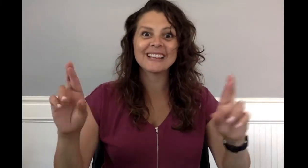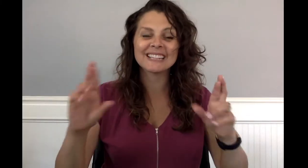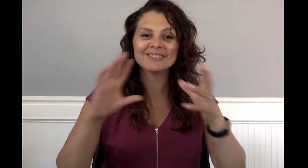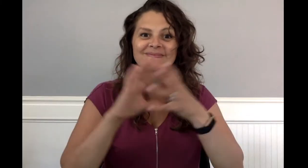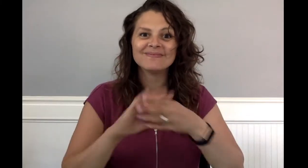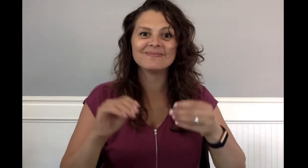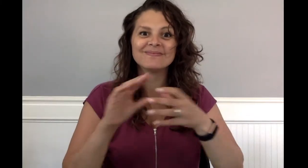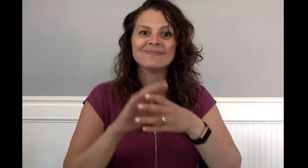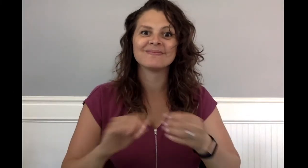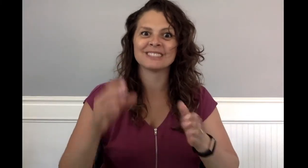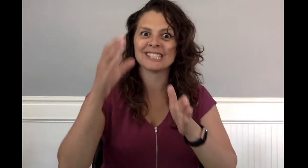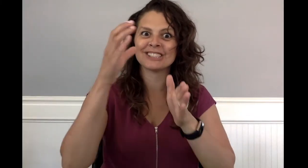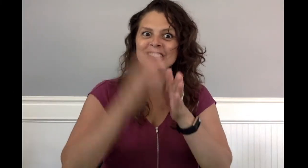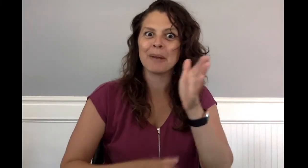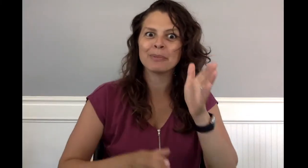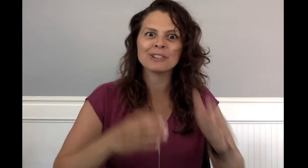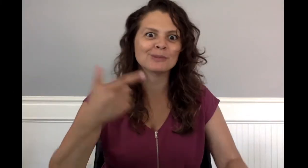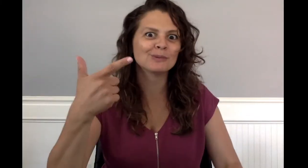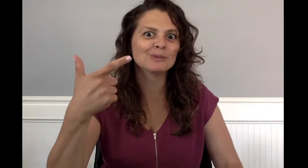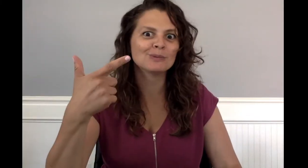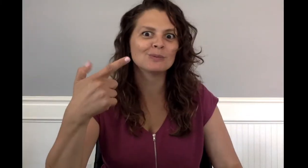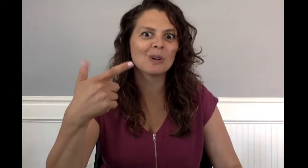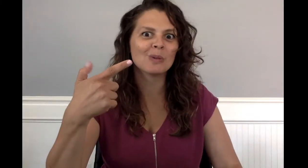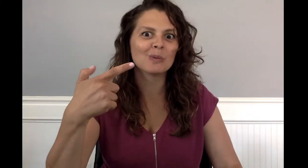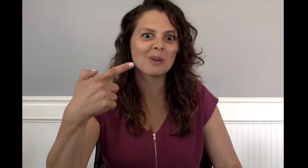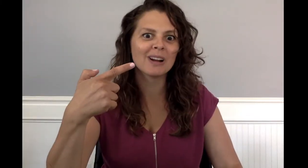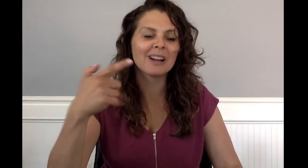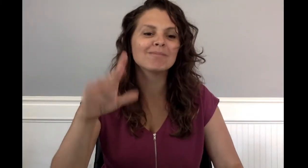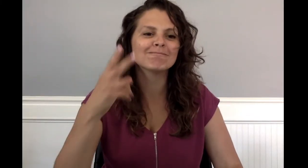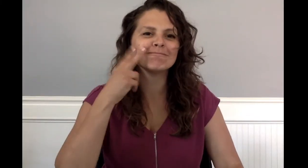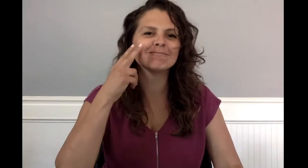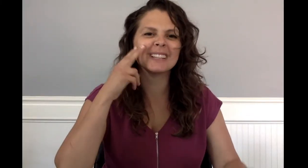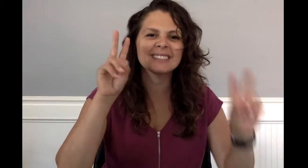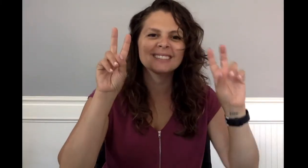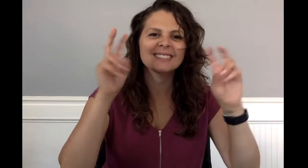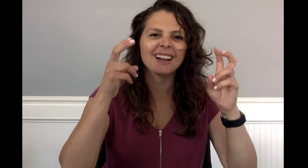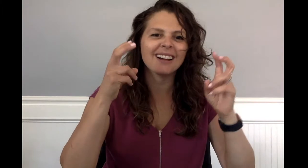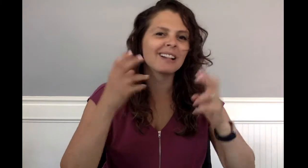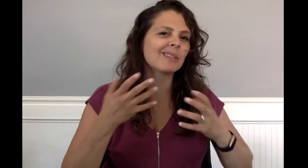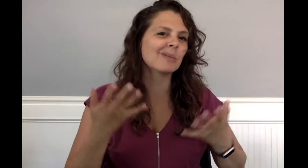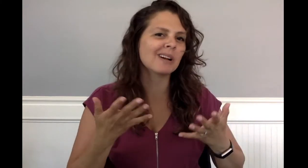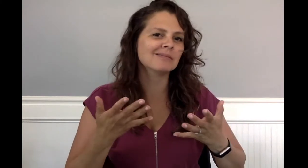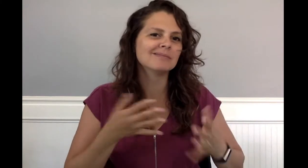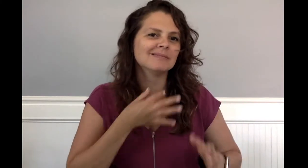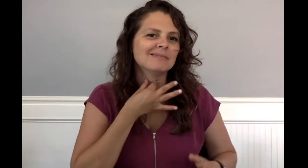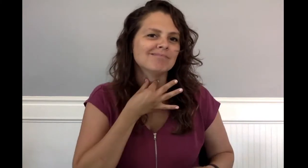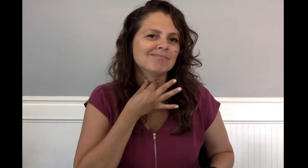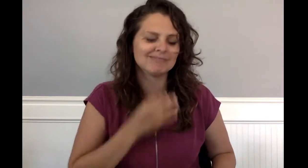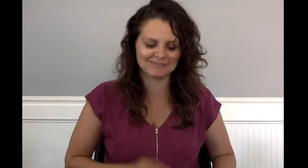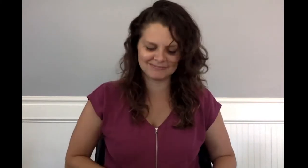Ready for the chapter 21? Let's look at the title.